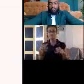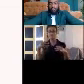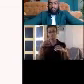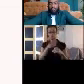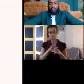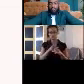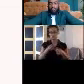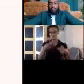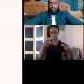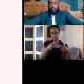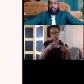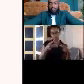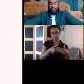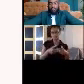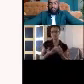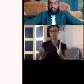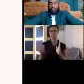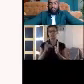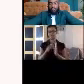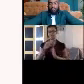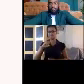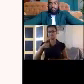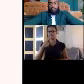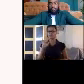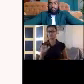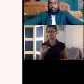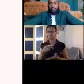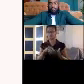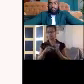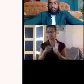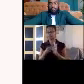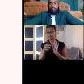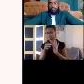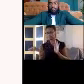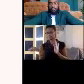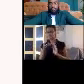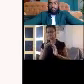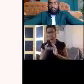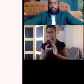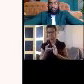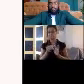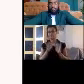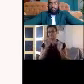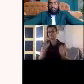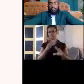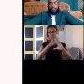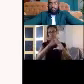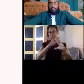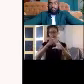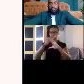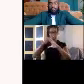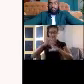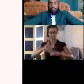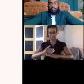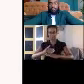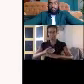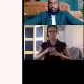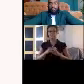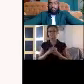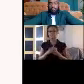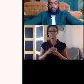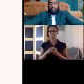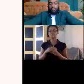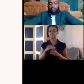of systemic barriers and being an accomplice takes action. Allyship definitely can get